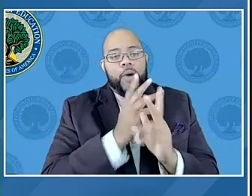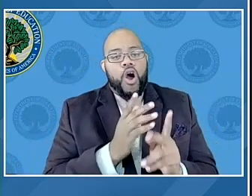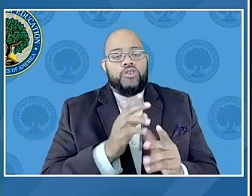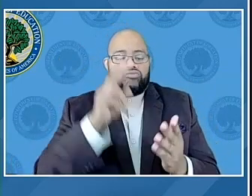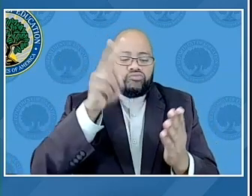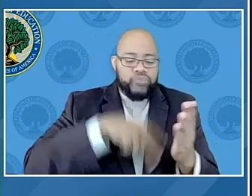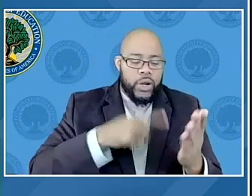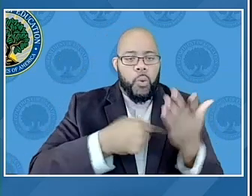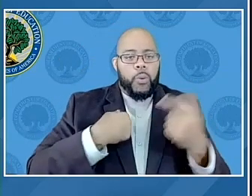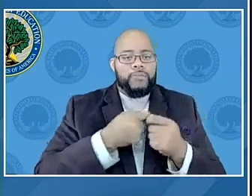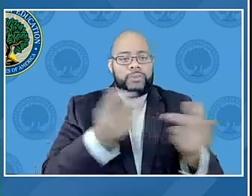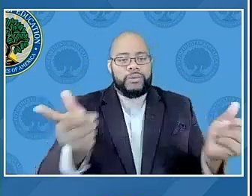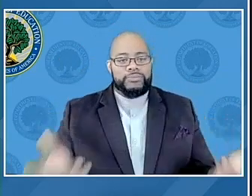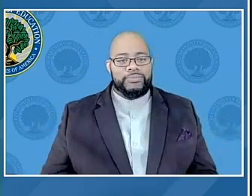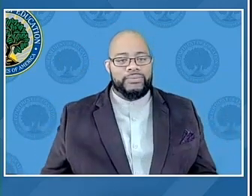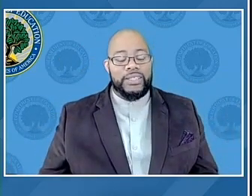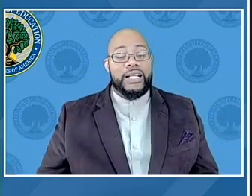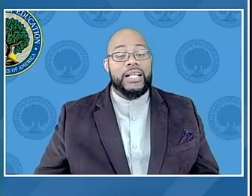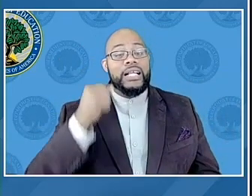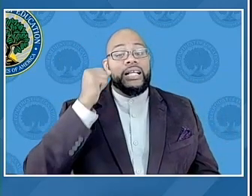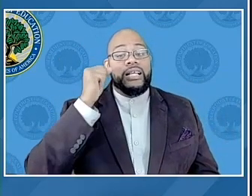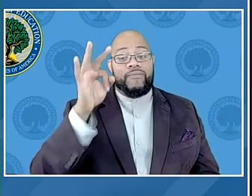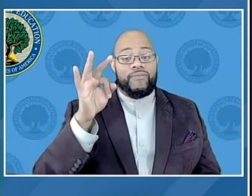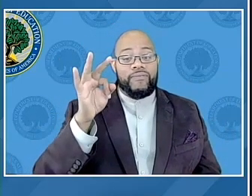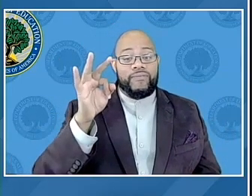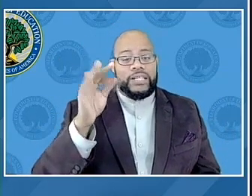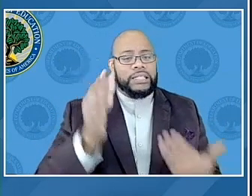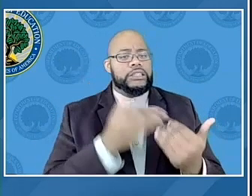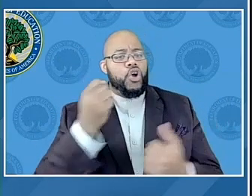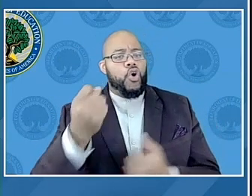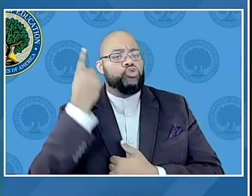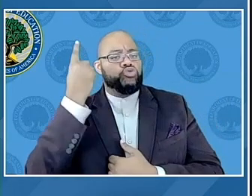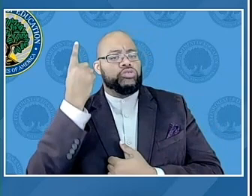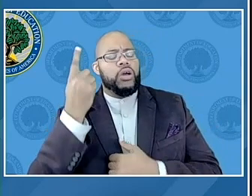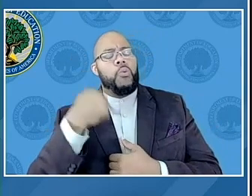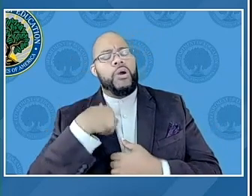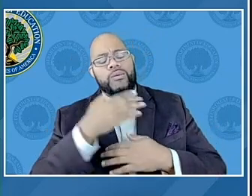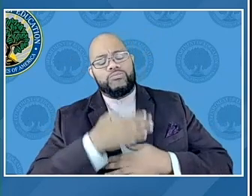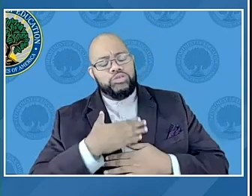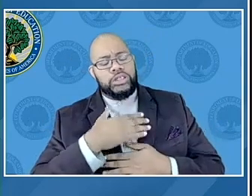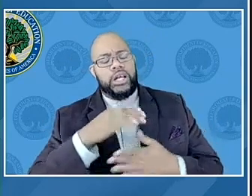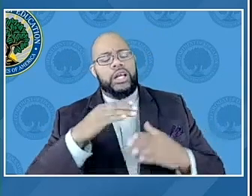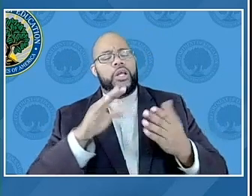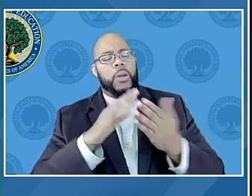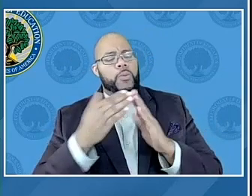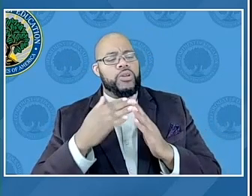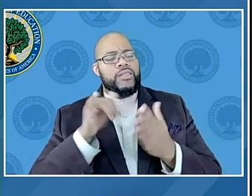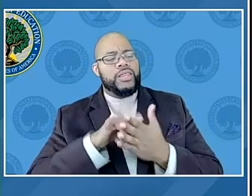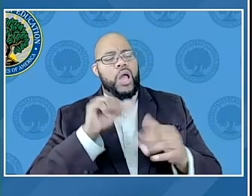there, even if it is easily understandable. And we appreciate the community that works diligently with our